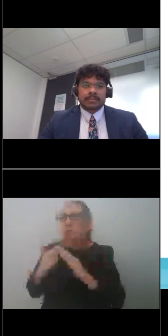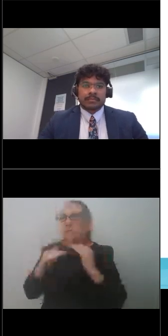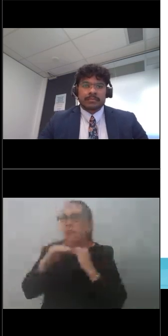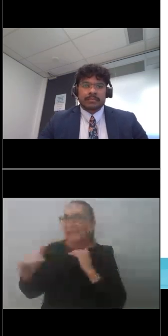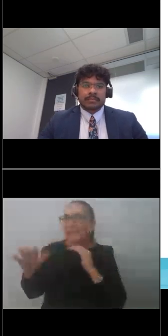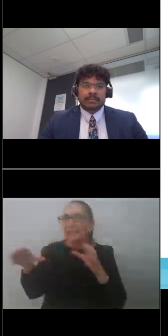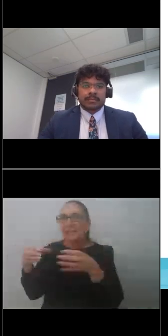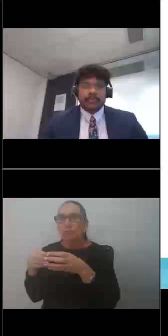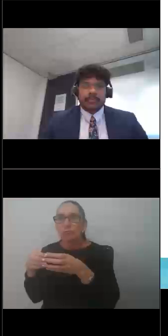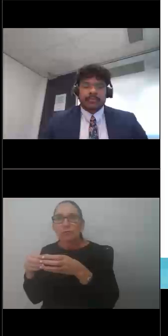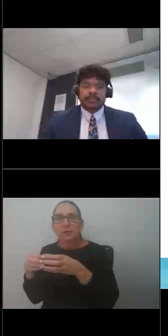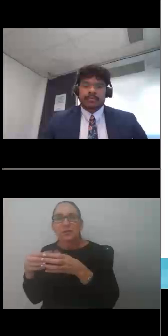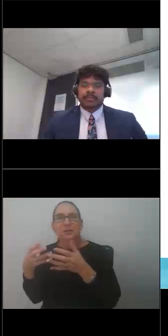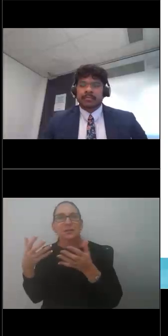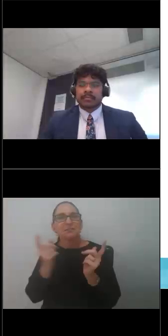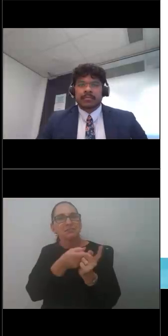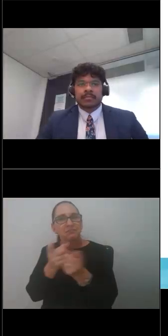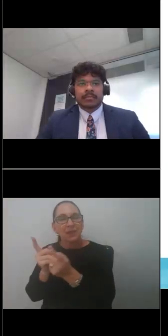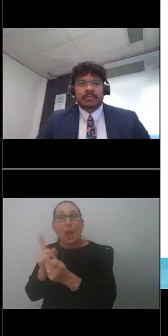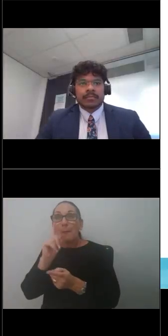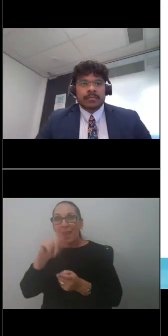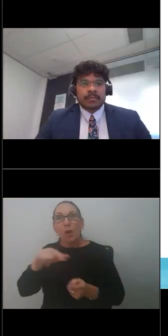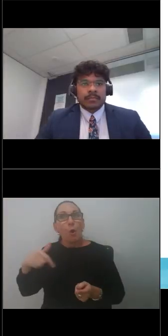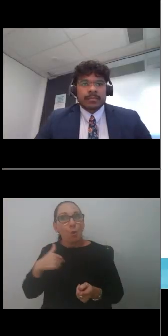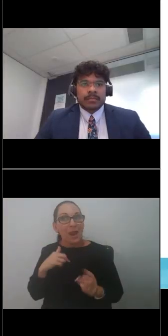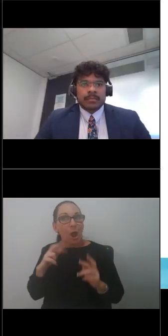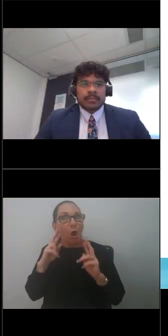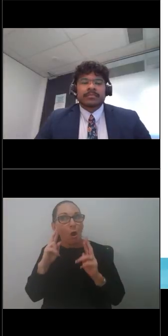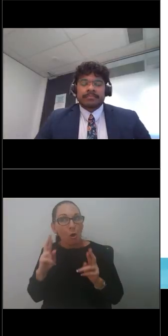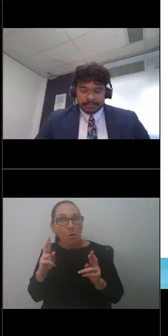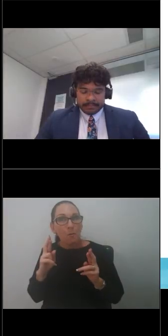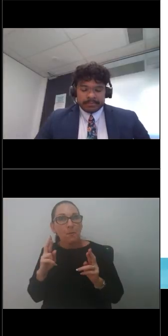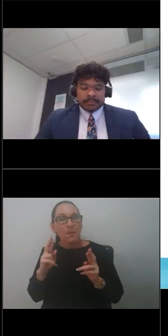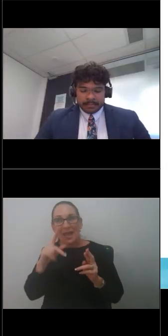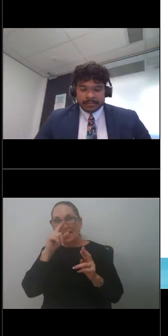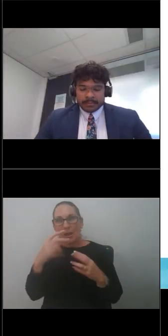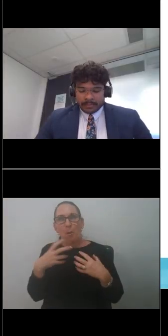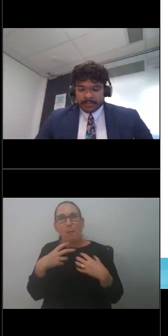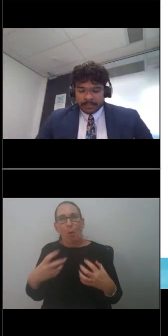community but we are definitely hoping to roll out further training to all different sectors because